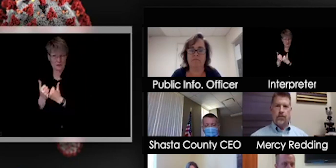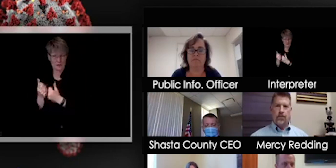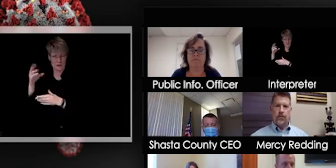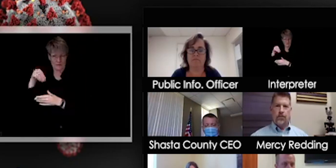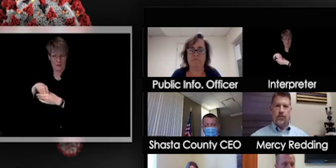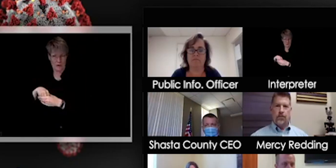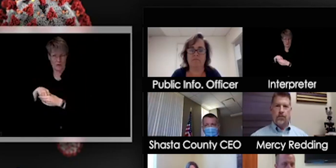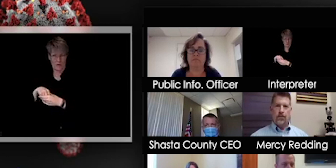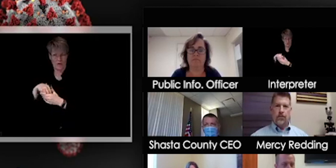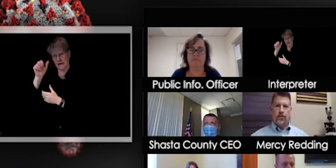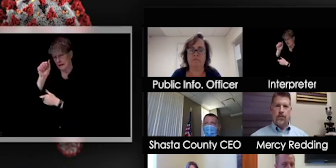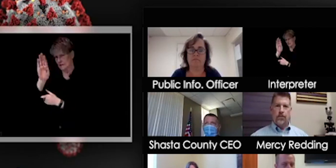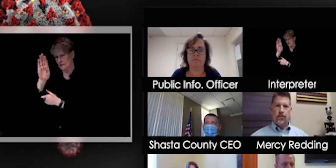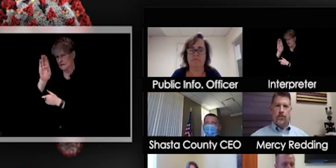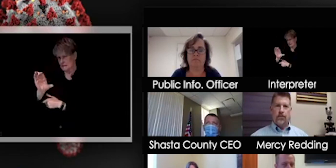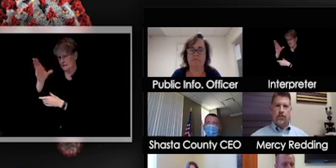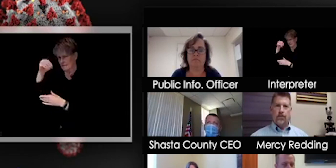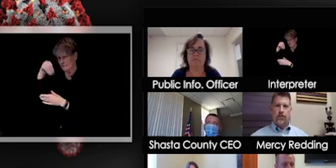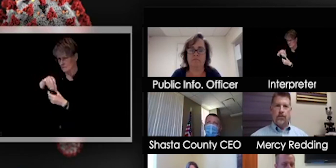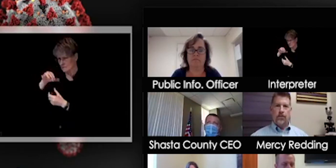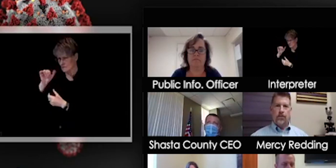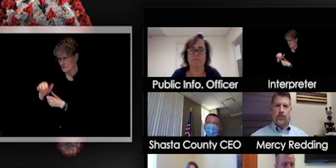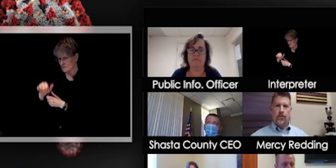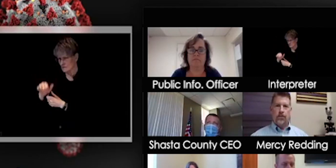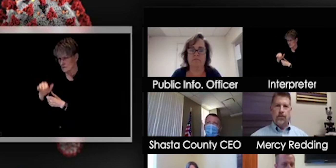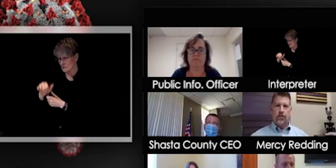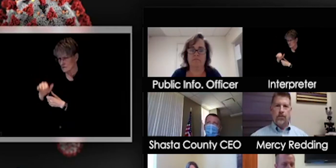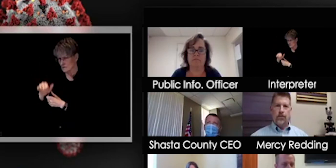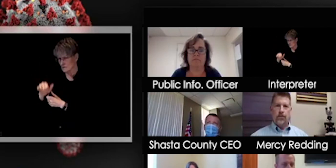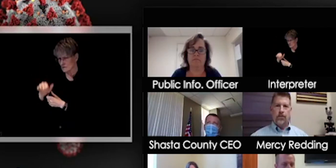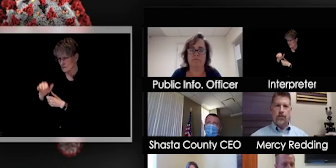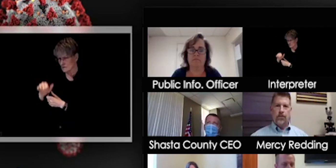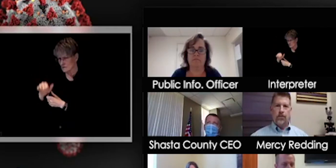agencies that will be participating in this enforcement?